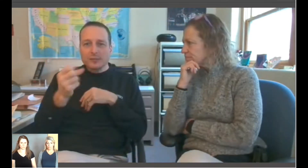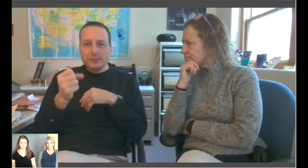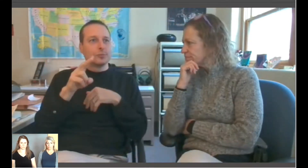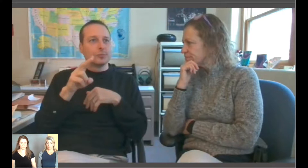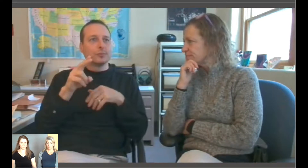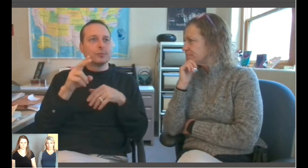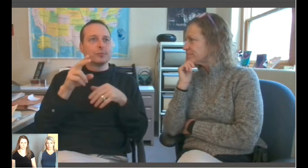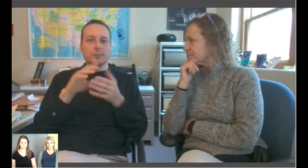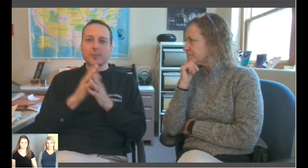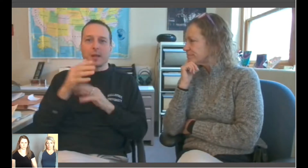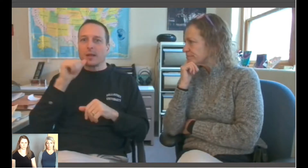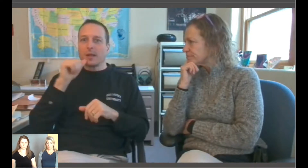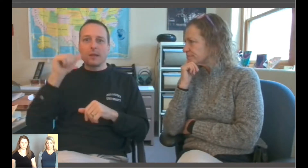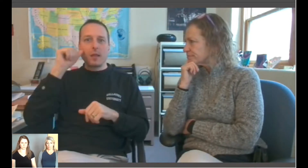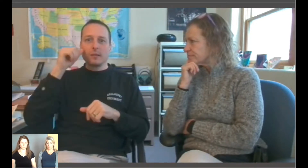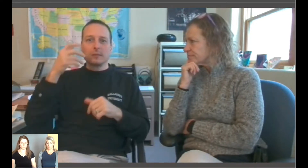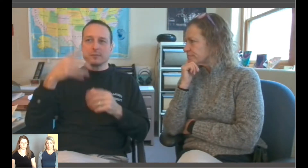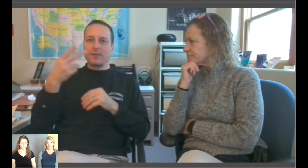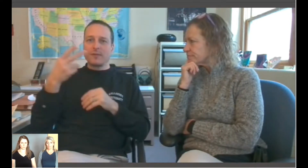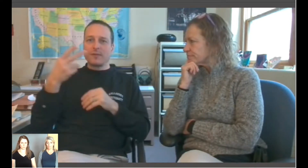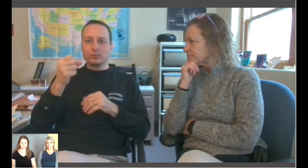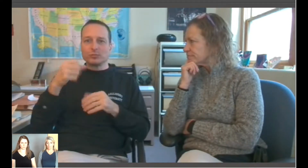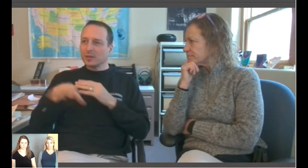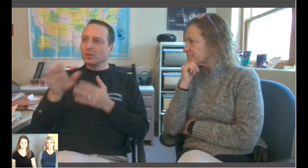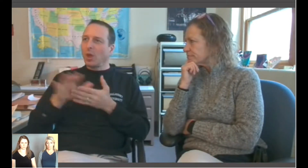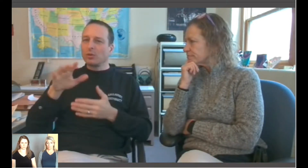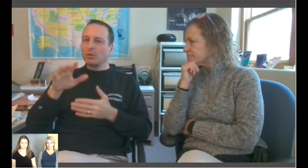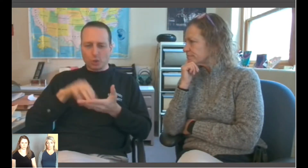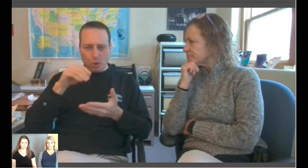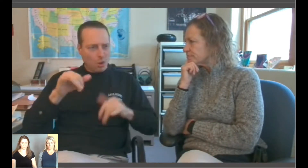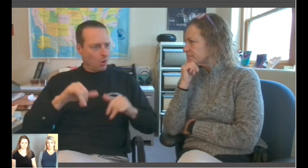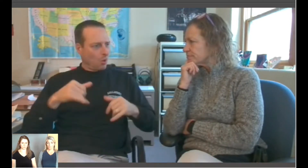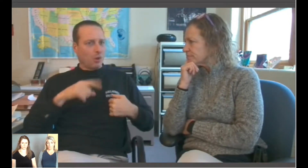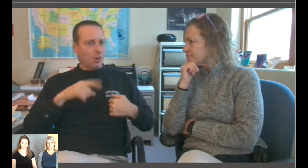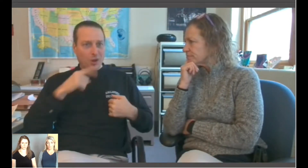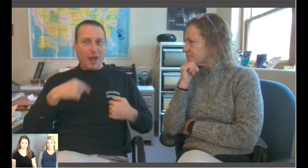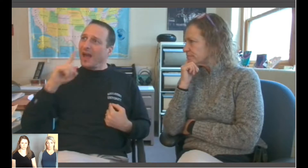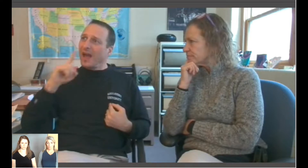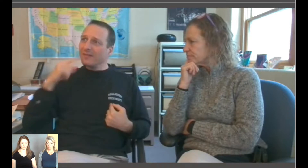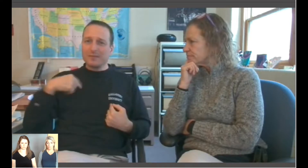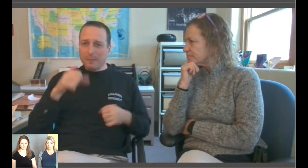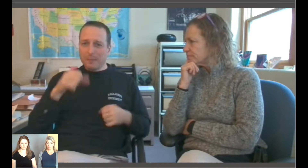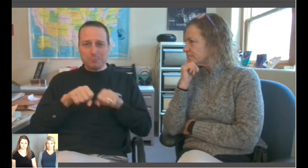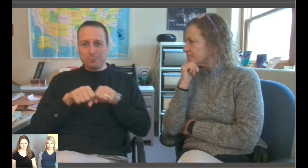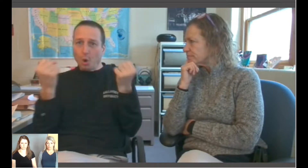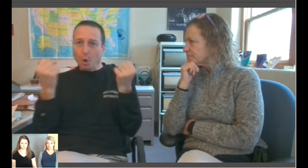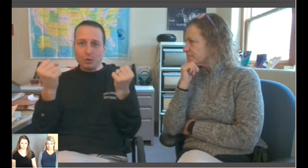school or even become adults and join the community. Then they learn a little bit more and realize they're Deaf.